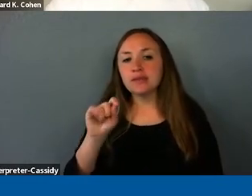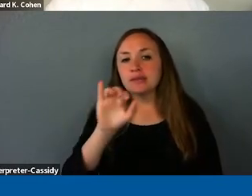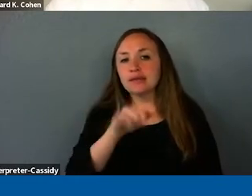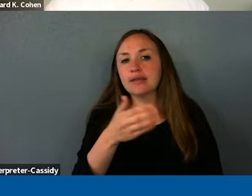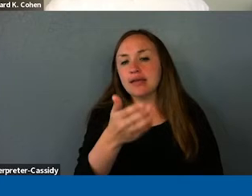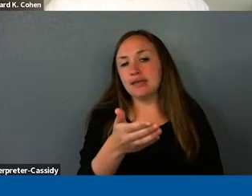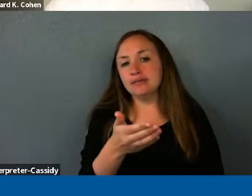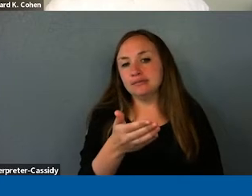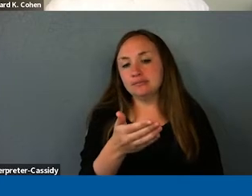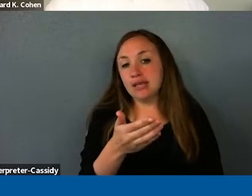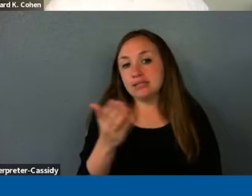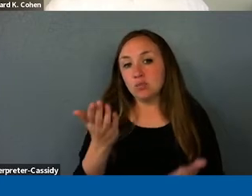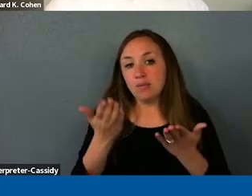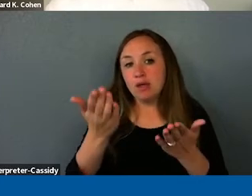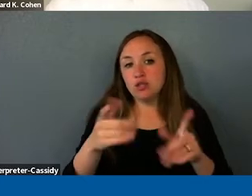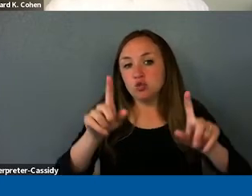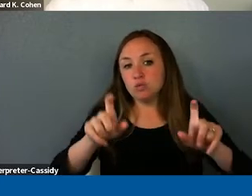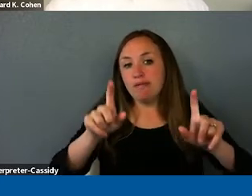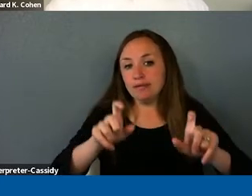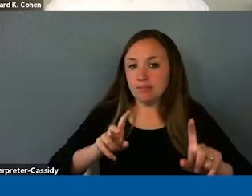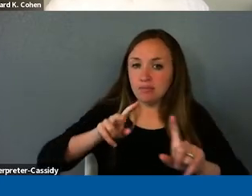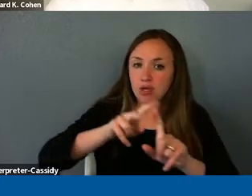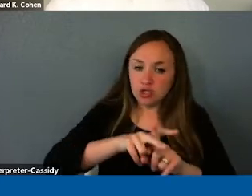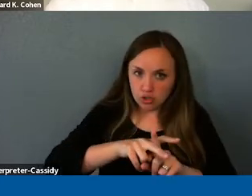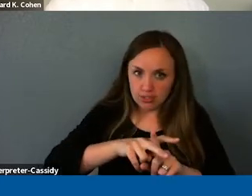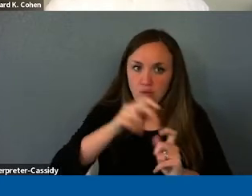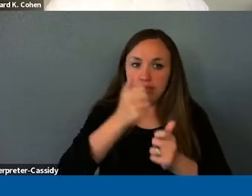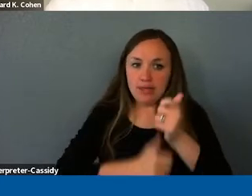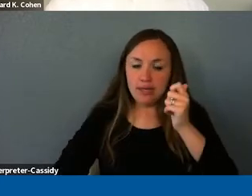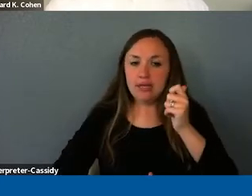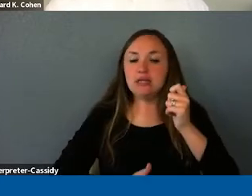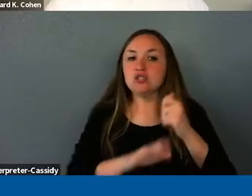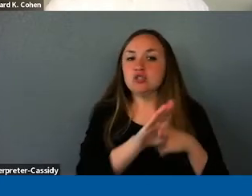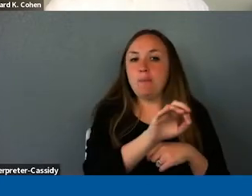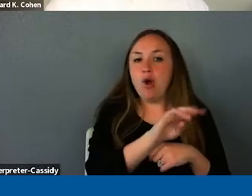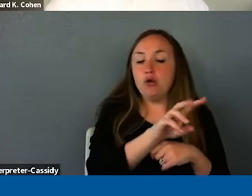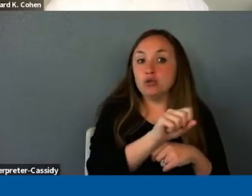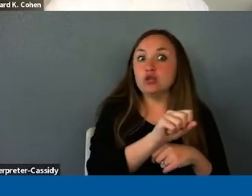It is thus advisable to test implementations thoroughly with each browser and assistive technology combination